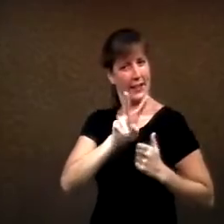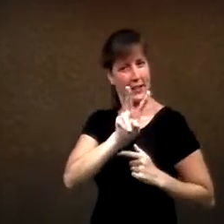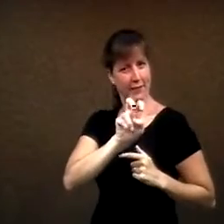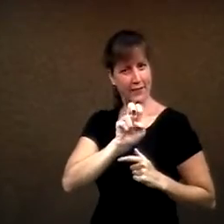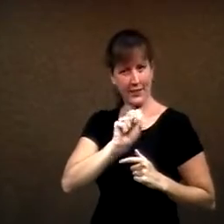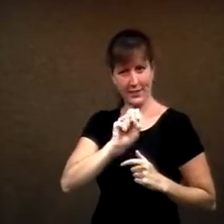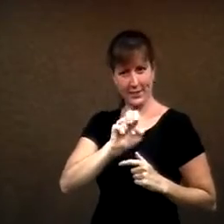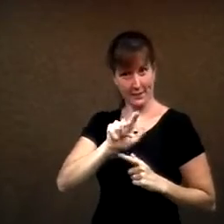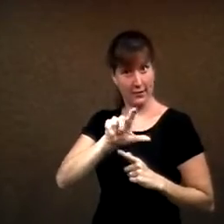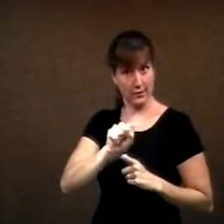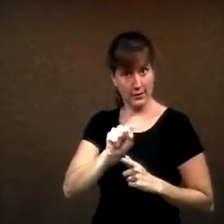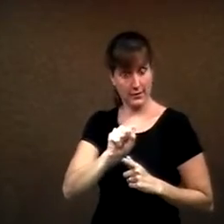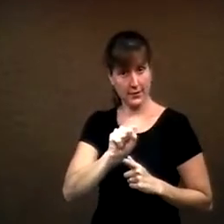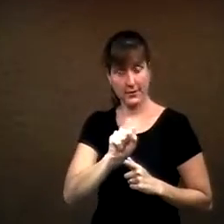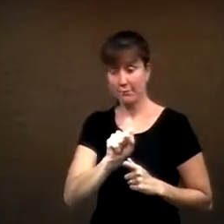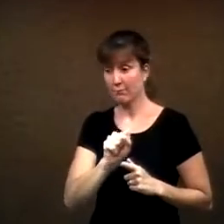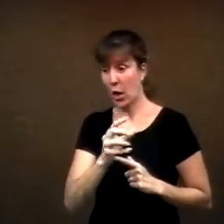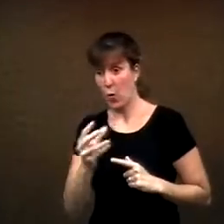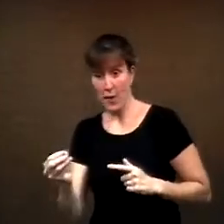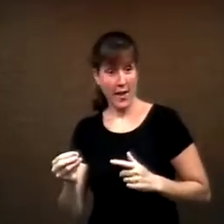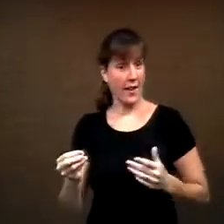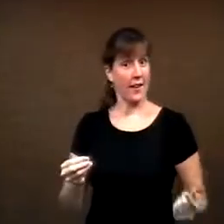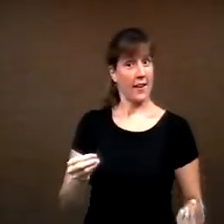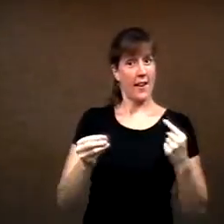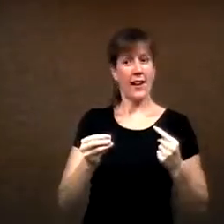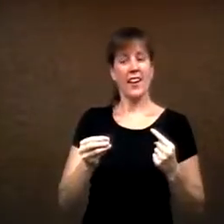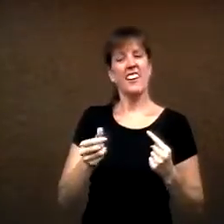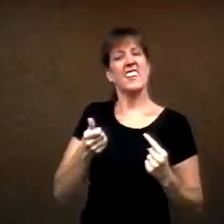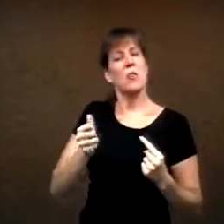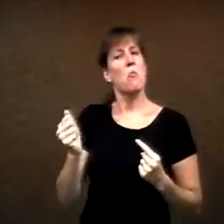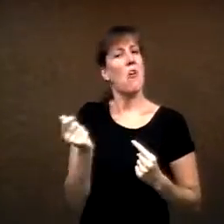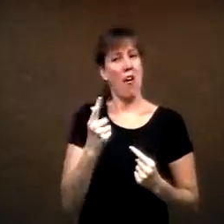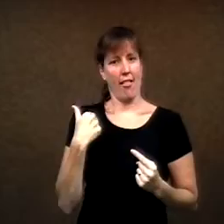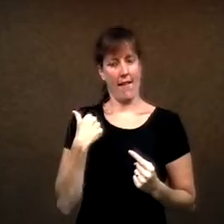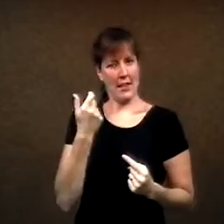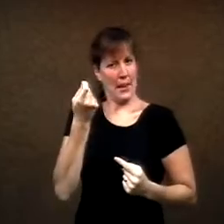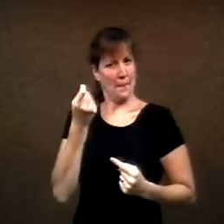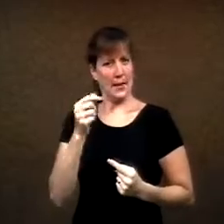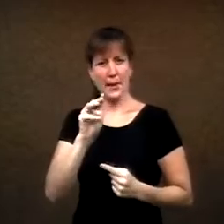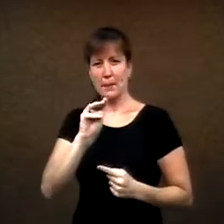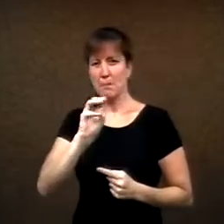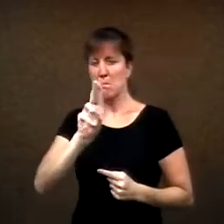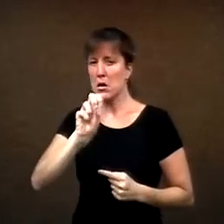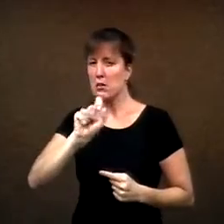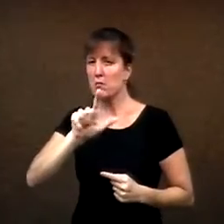is that, they do contain a little bit of muscle. So we've got miles and miles of tubes in our body,